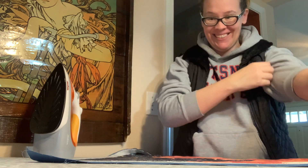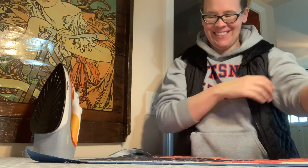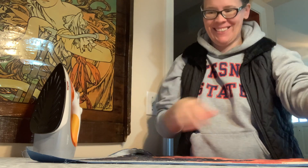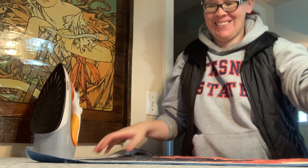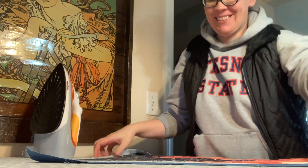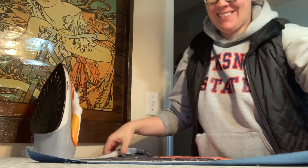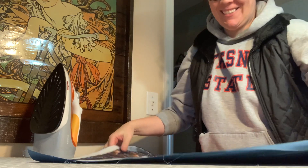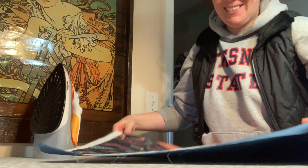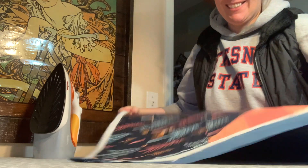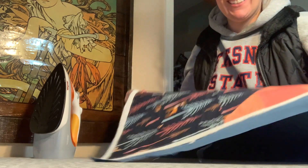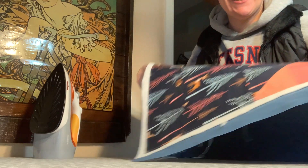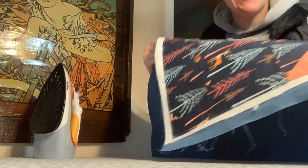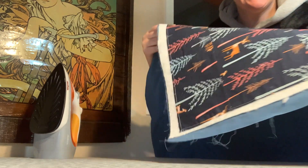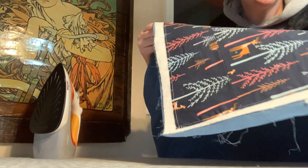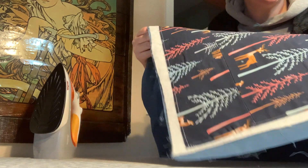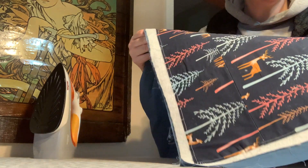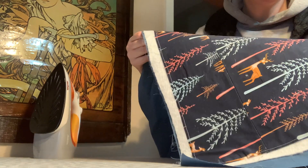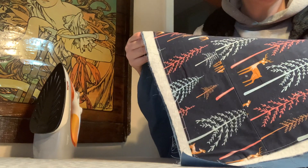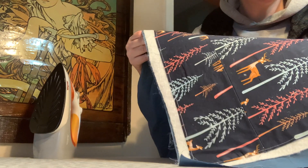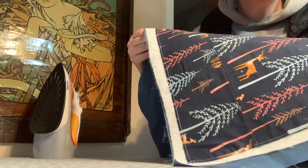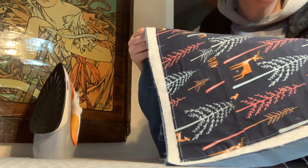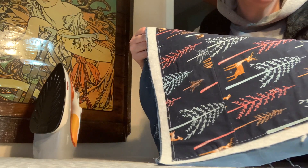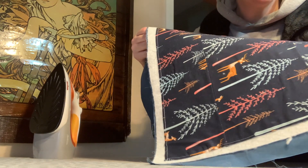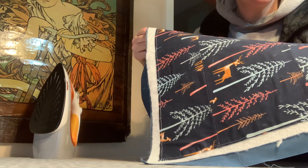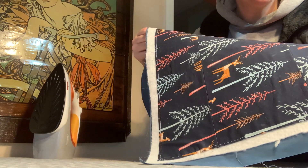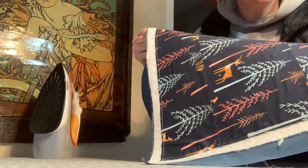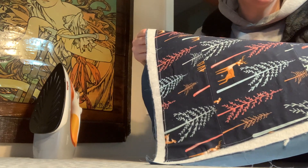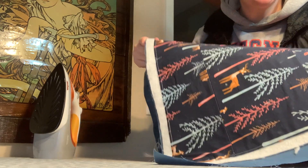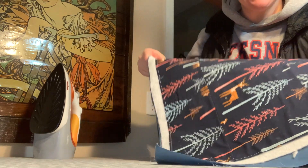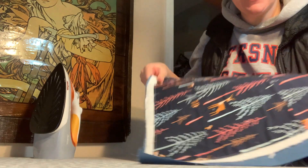You know it's really easy for me to become obsessed at this point with ironing every tiny